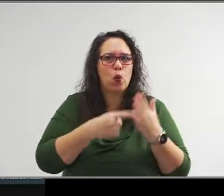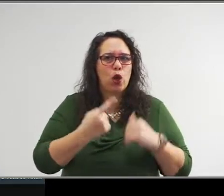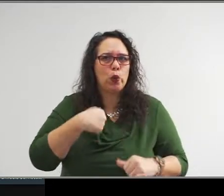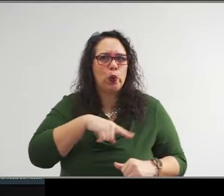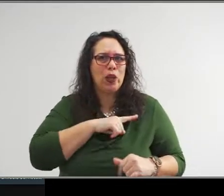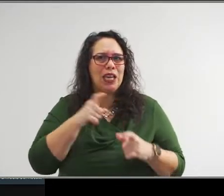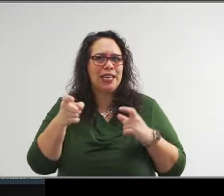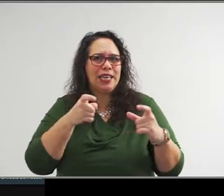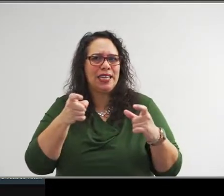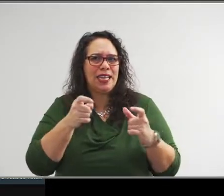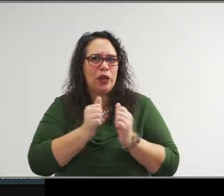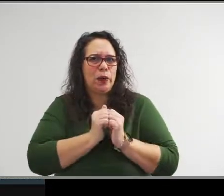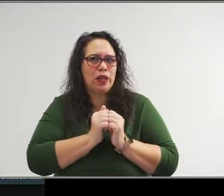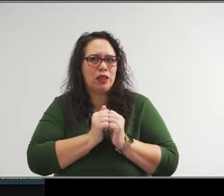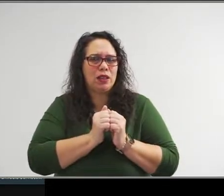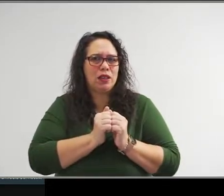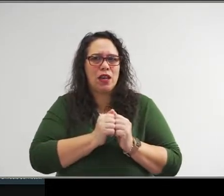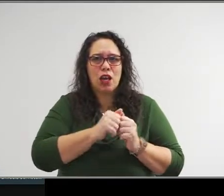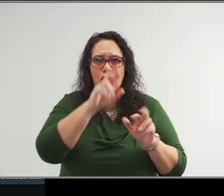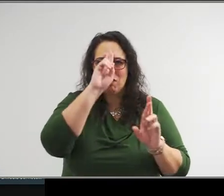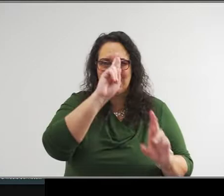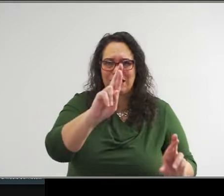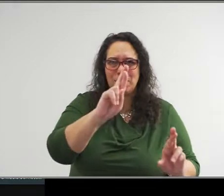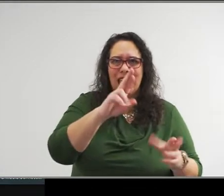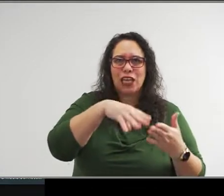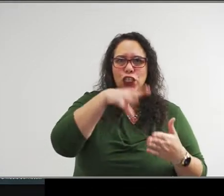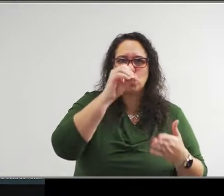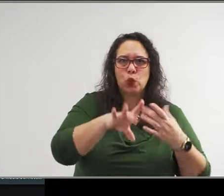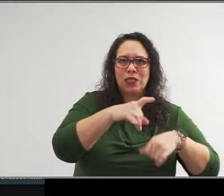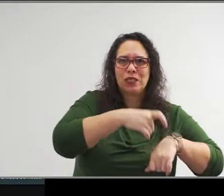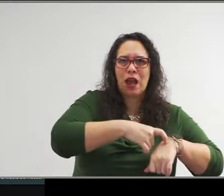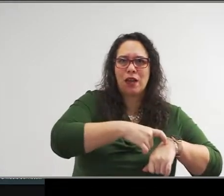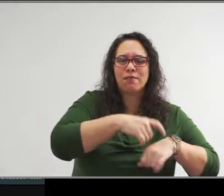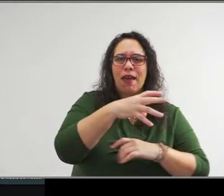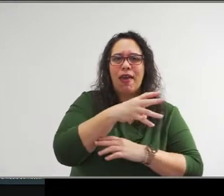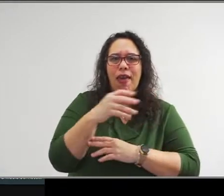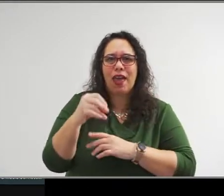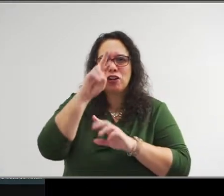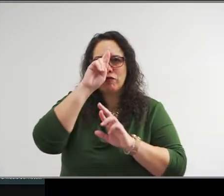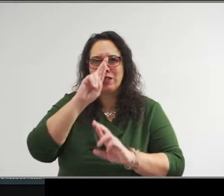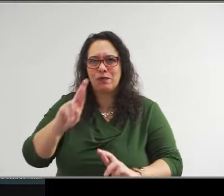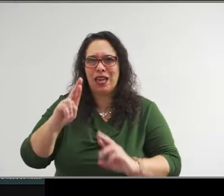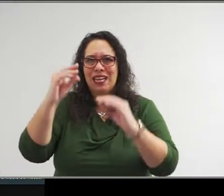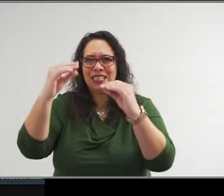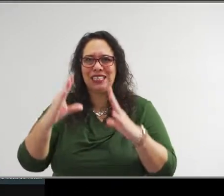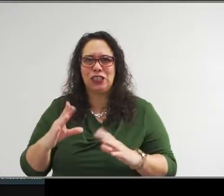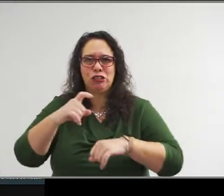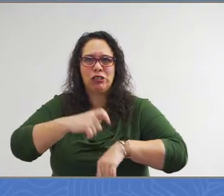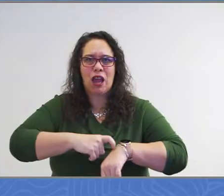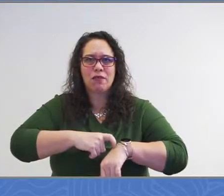respect students' time and teacher times, they have been working really hard to do things